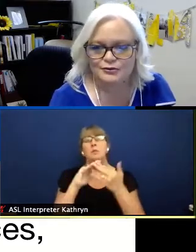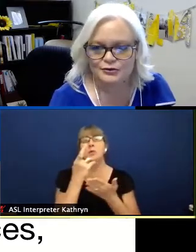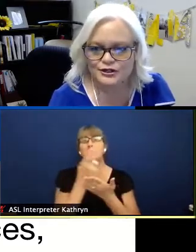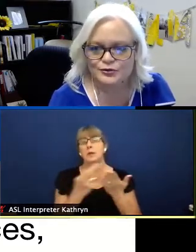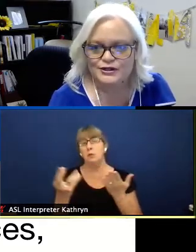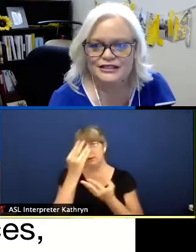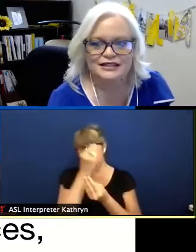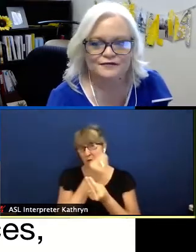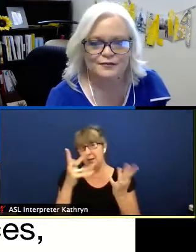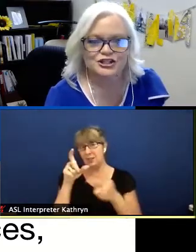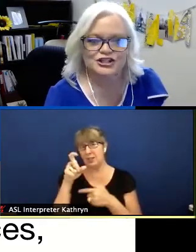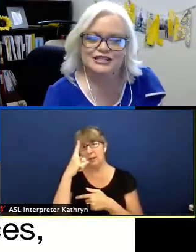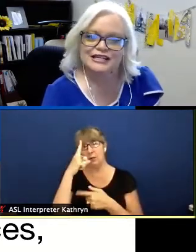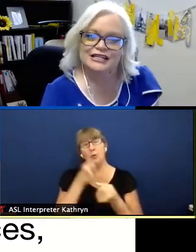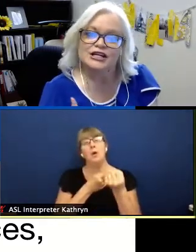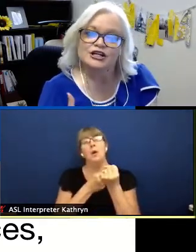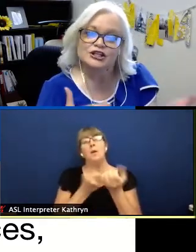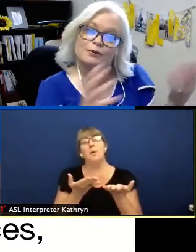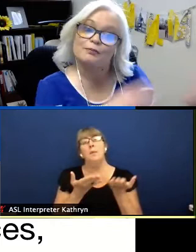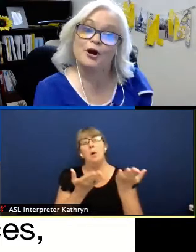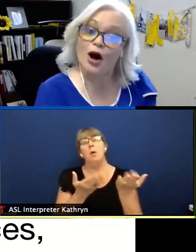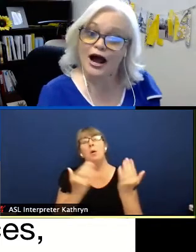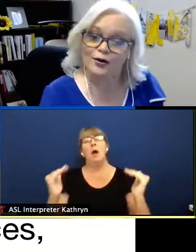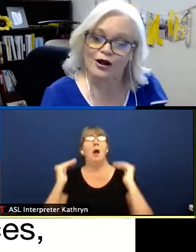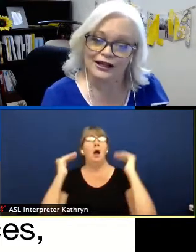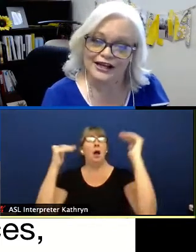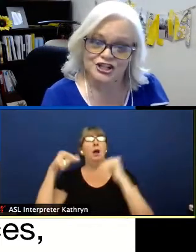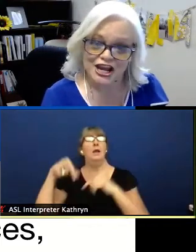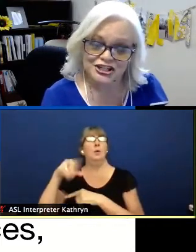resources and information needed to promote high quality education.